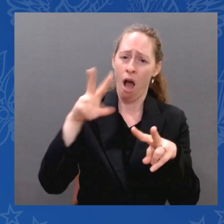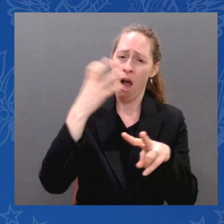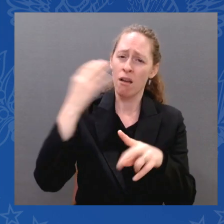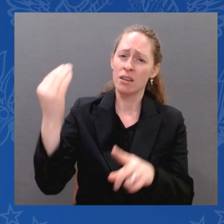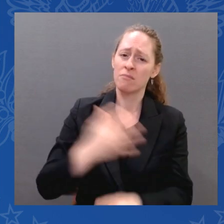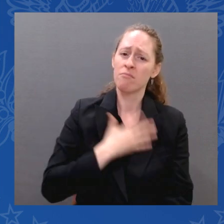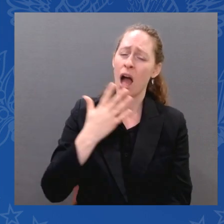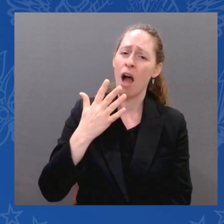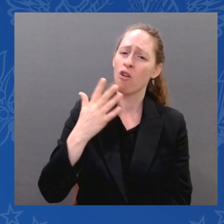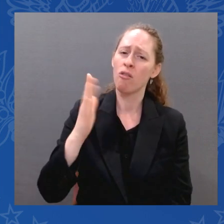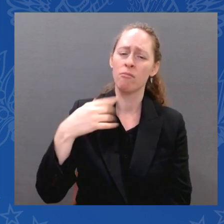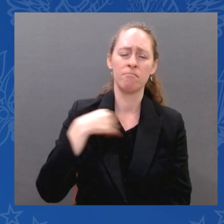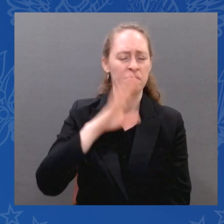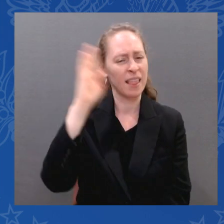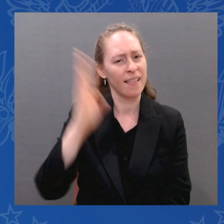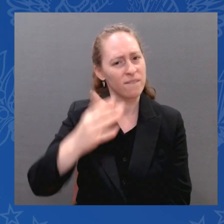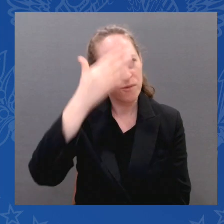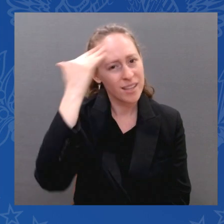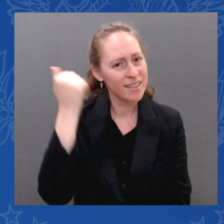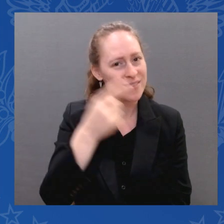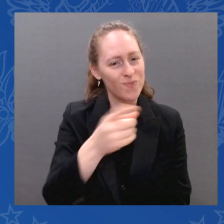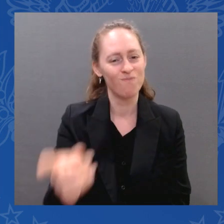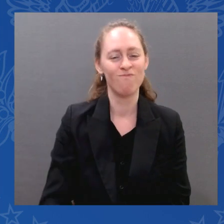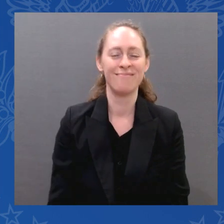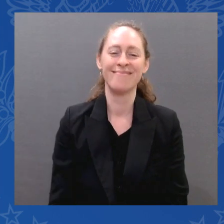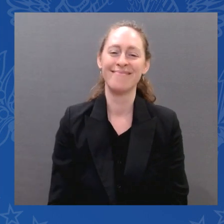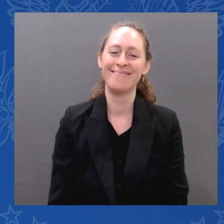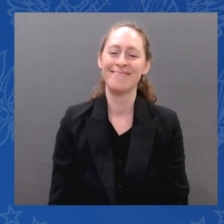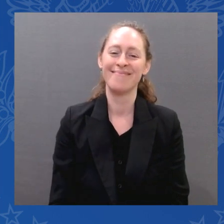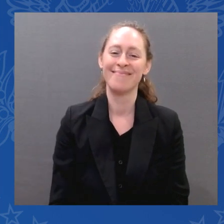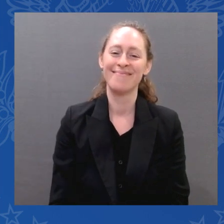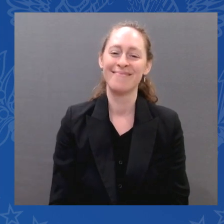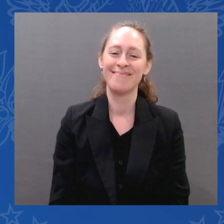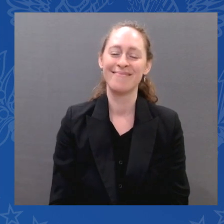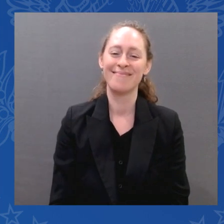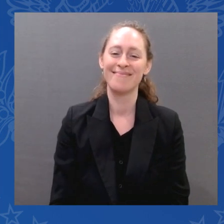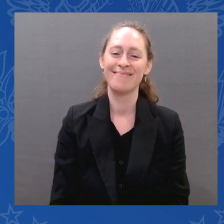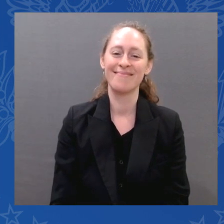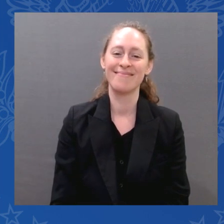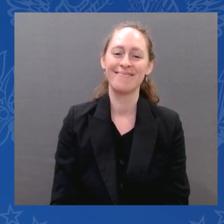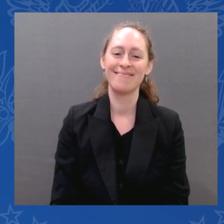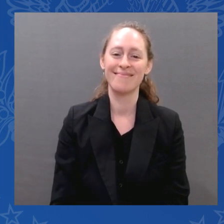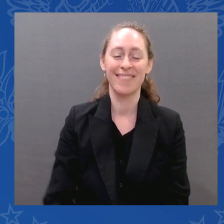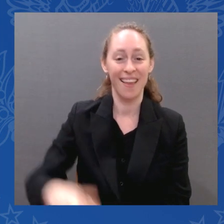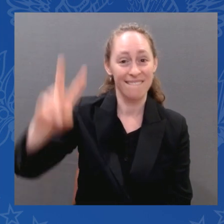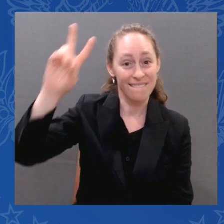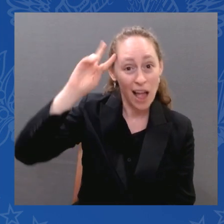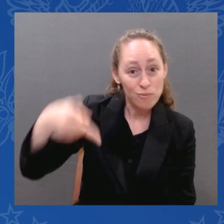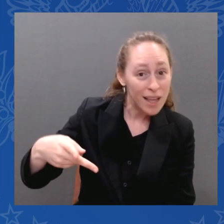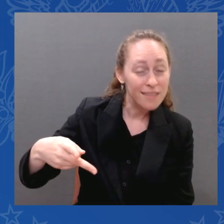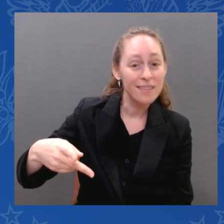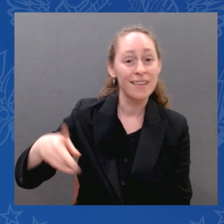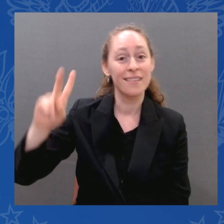we're joined by the Vice President and the First Gentleman, Doug and Kamala, today and several members of Congress as well.